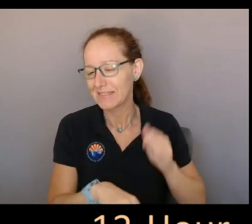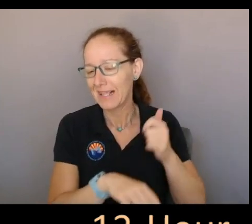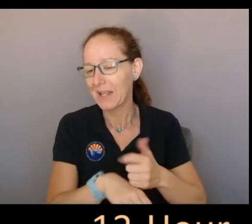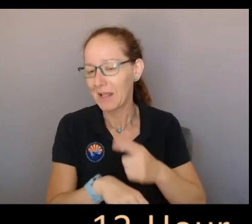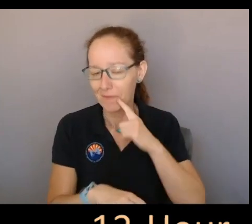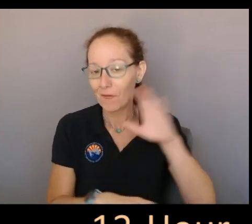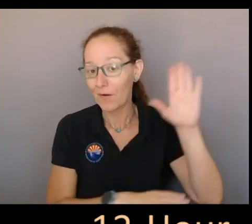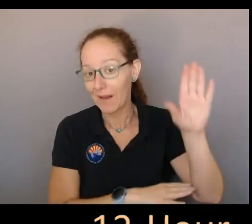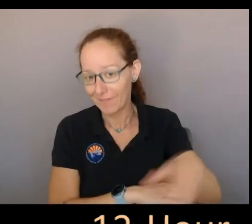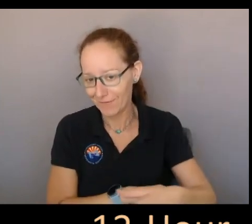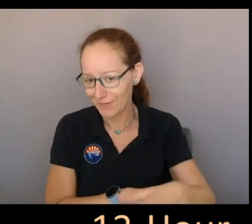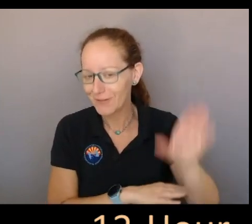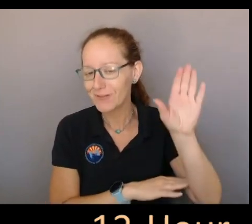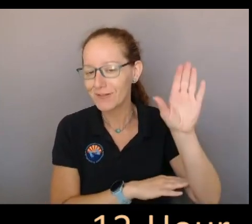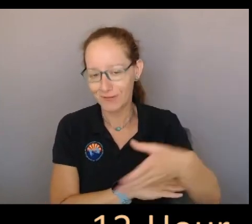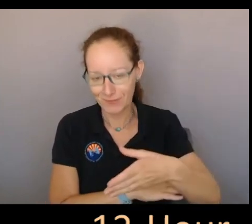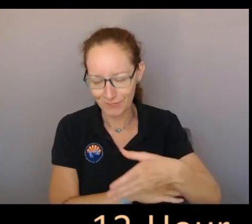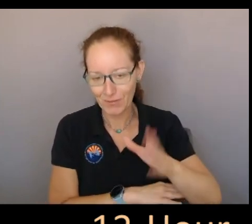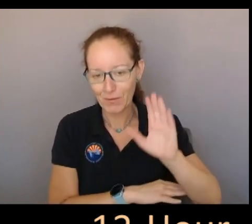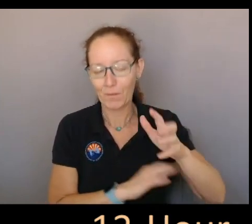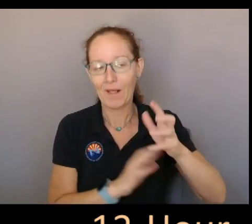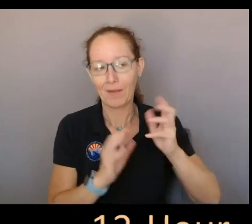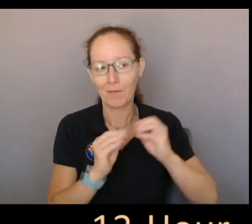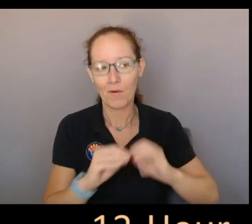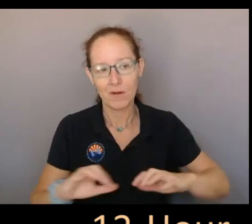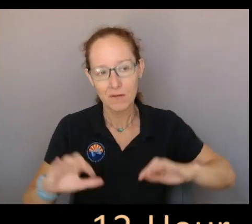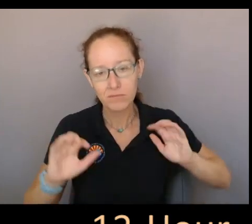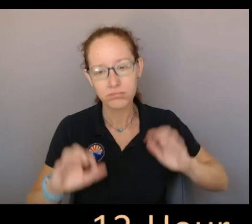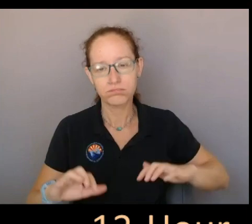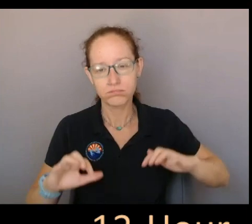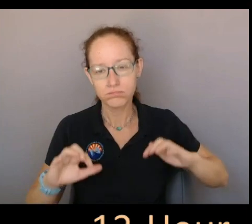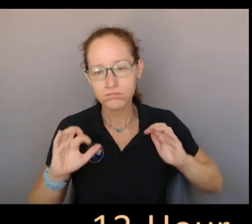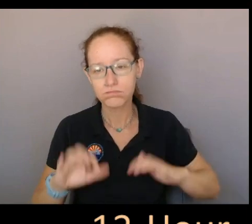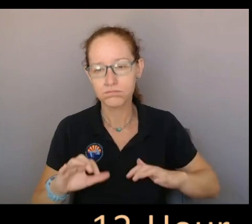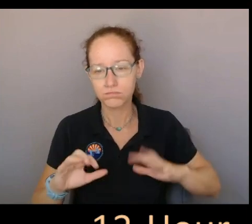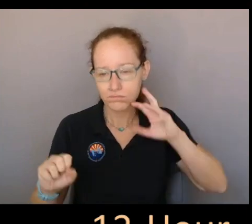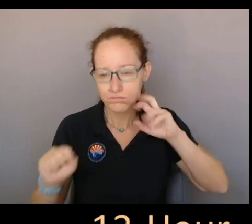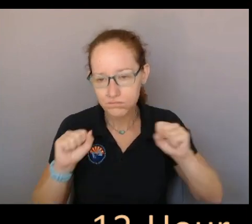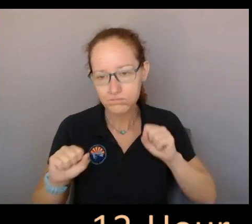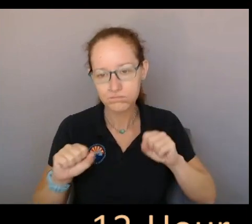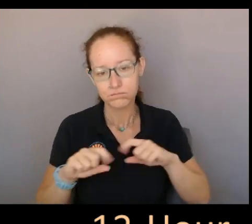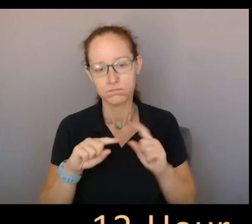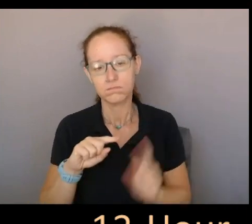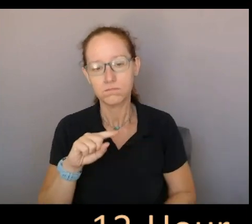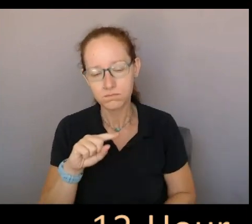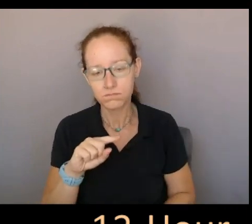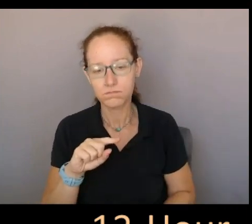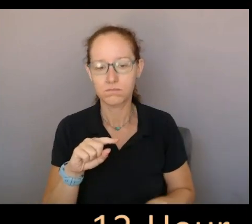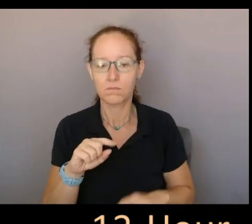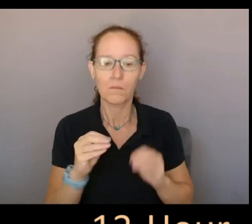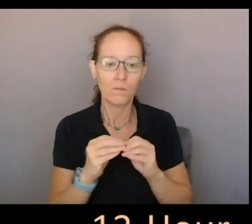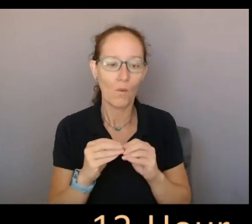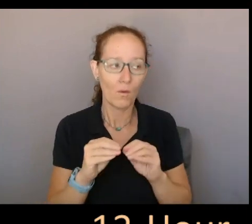some of that heavier rain, heavier thunderstorm, and definitely more widespread thunderstorms this afternoon.